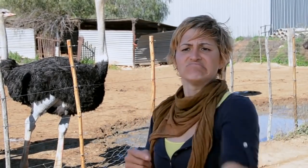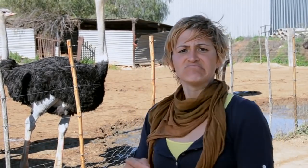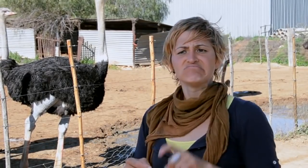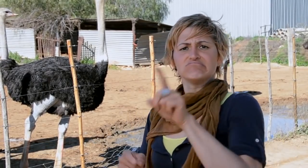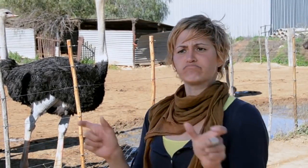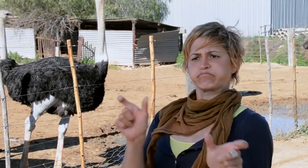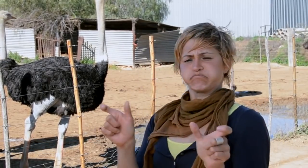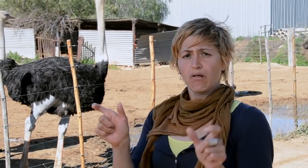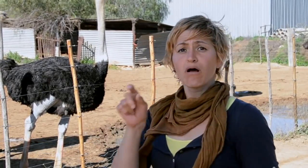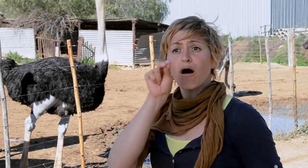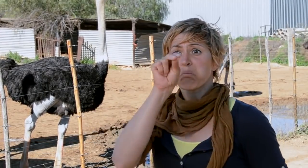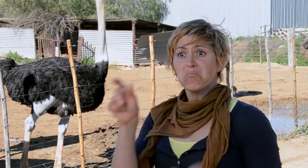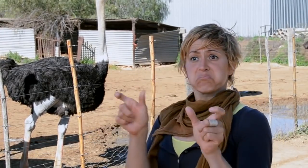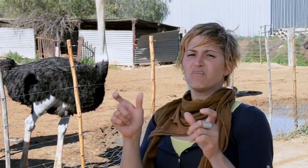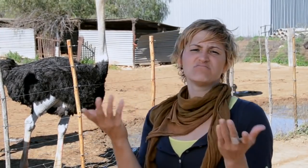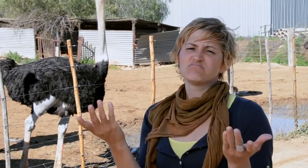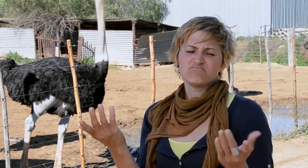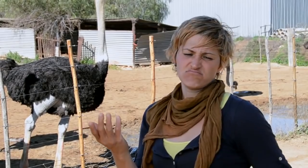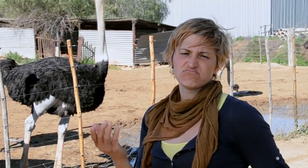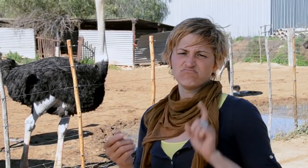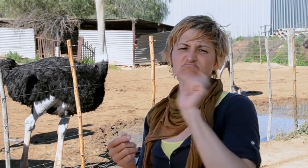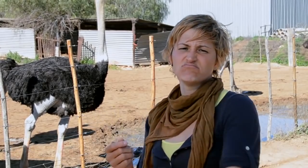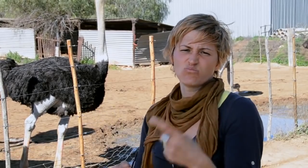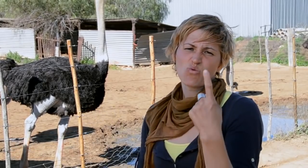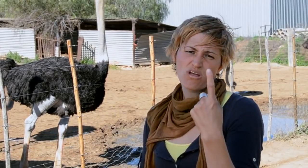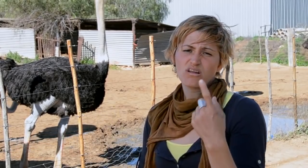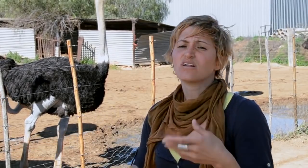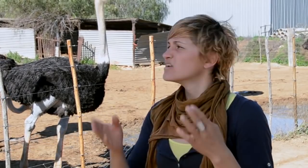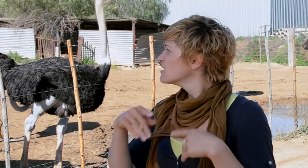They would use their toes in case of defending themselves instead of their beaks.